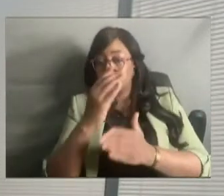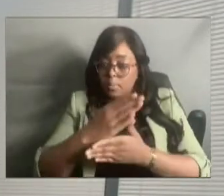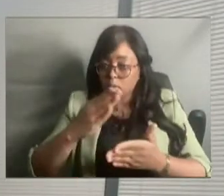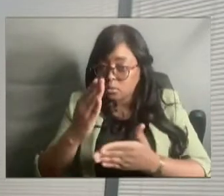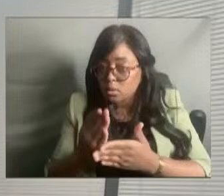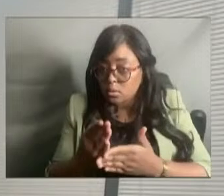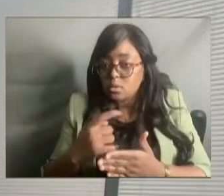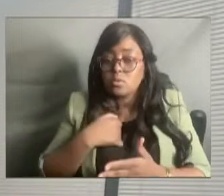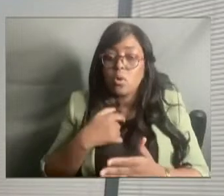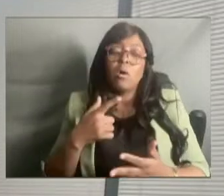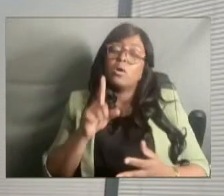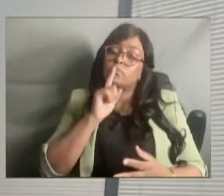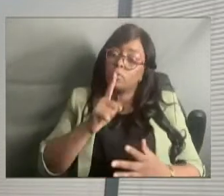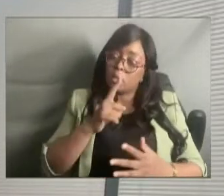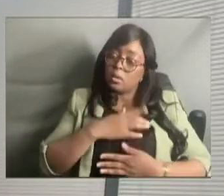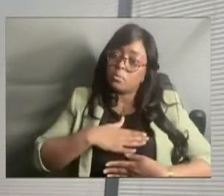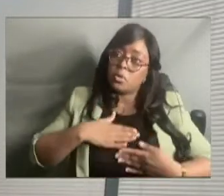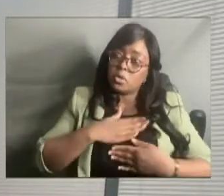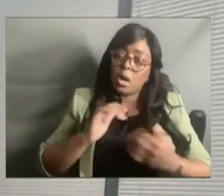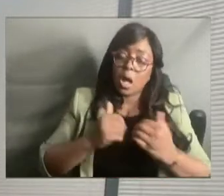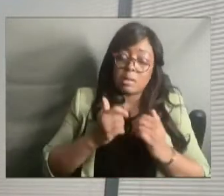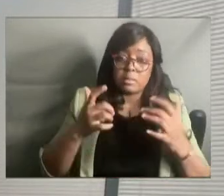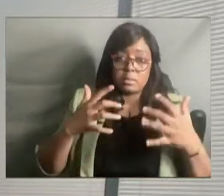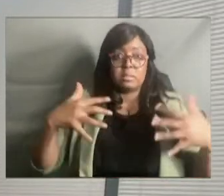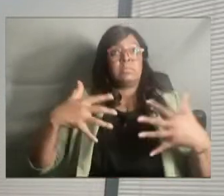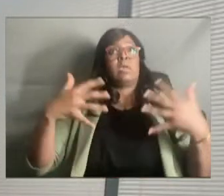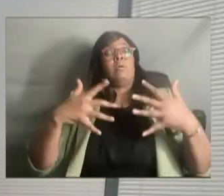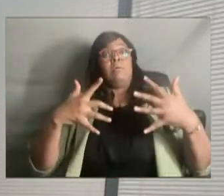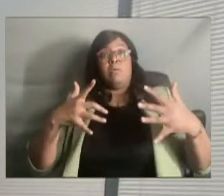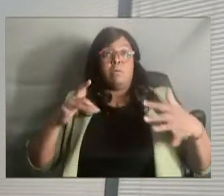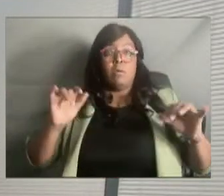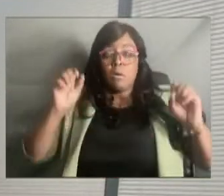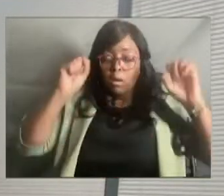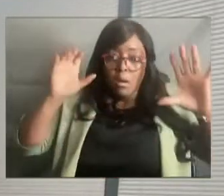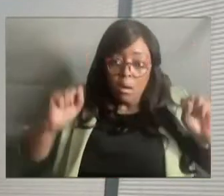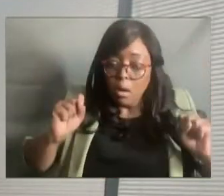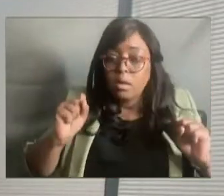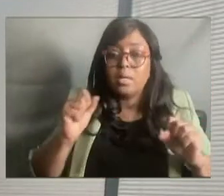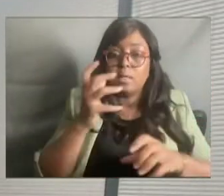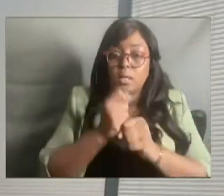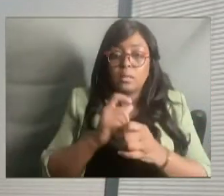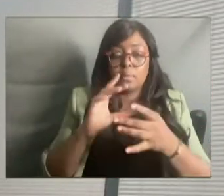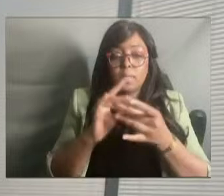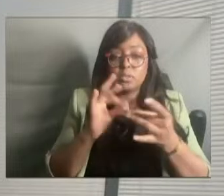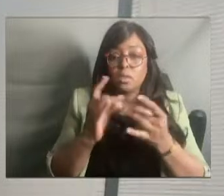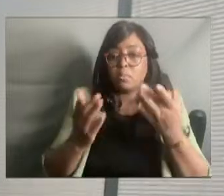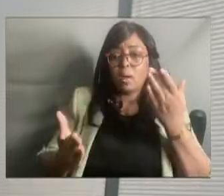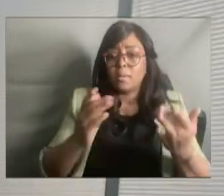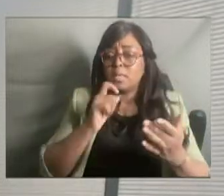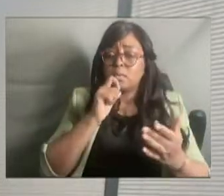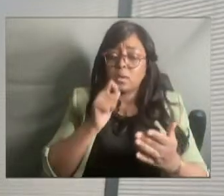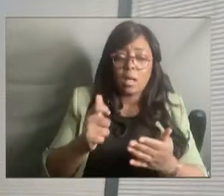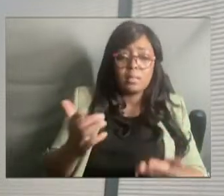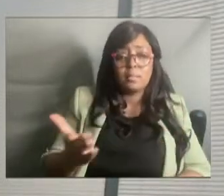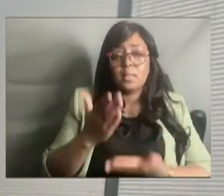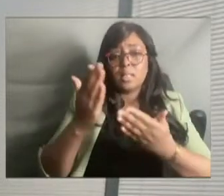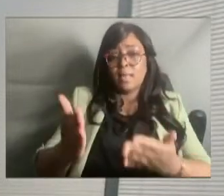it's not going to appear in somewhere else in the budget. So I can totally appreciate how